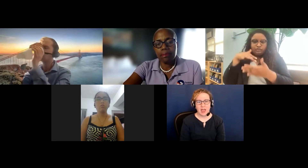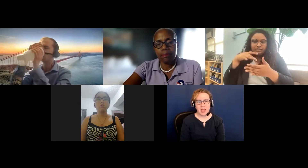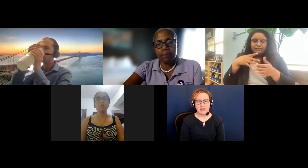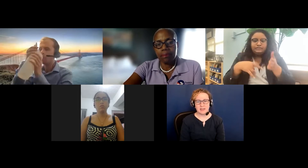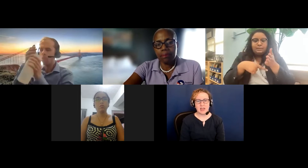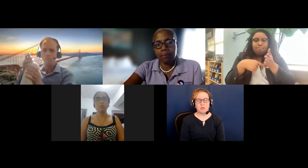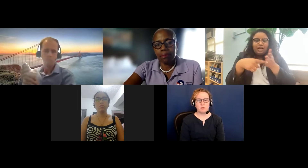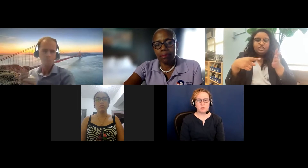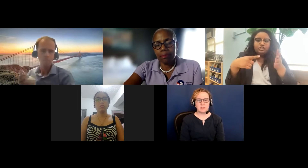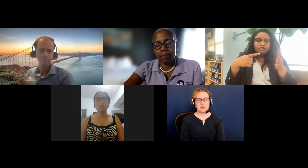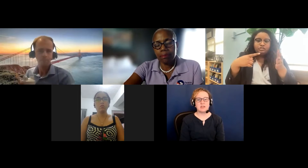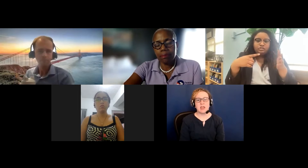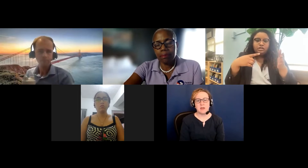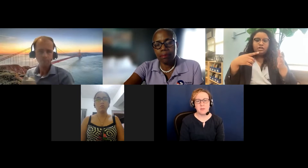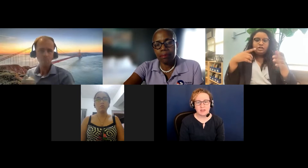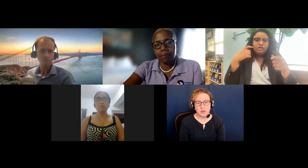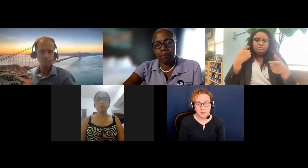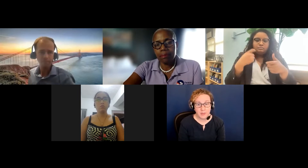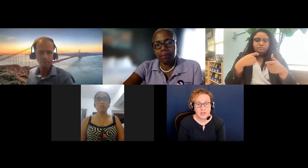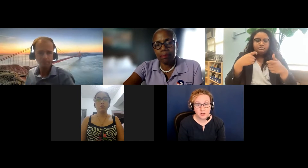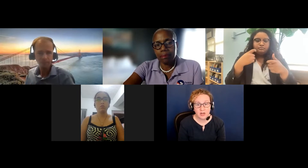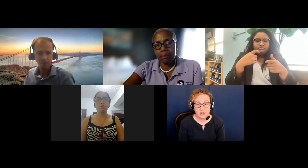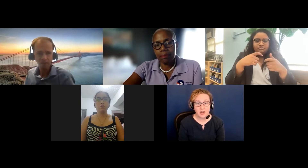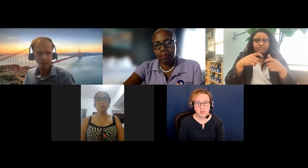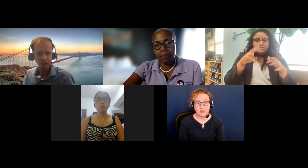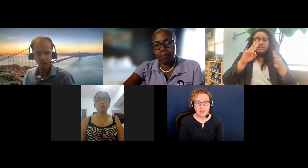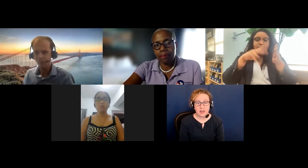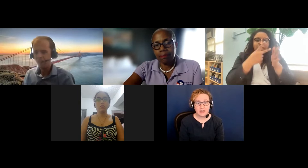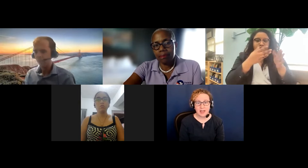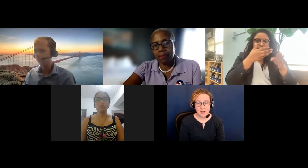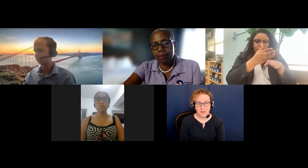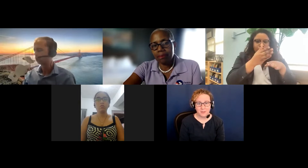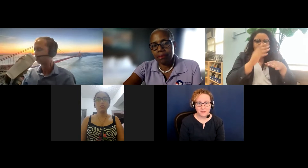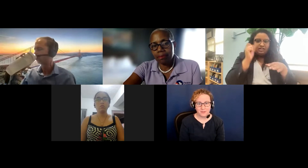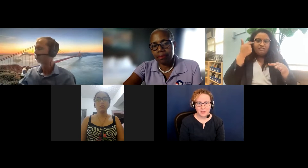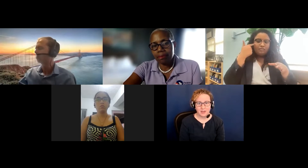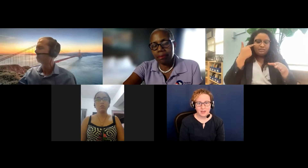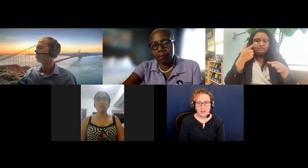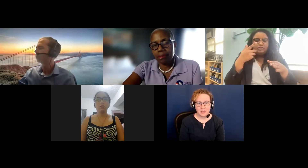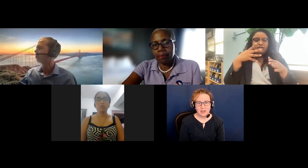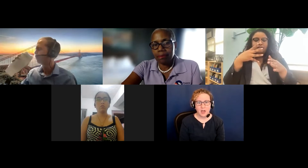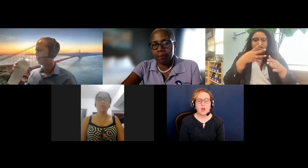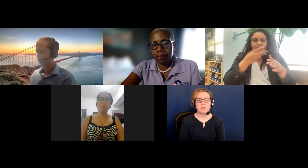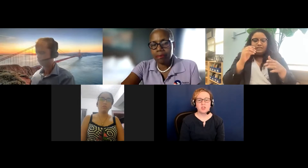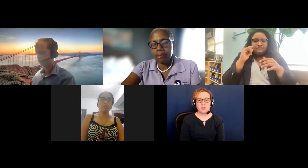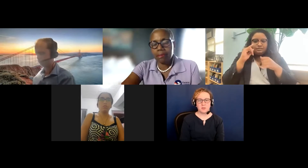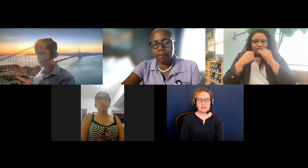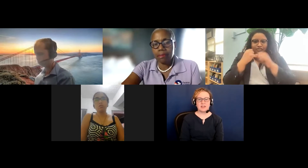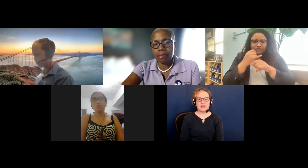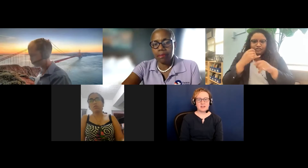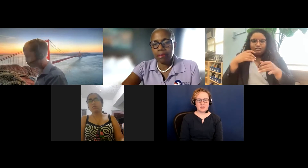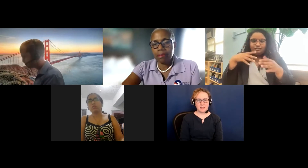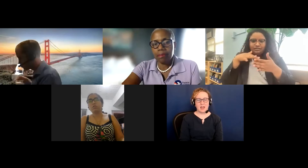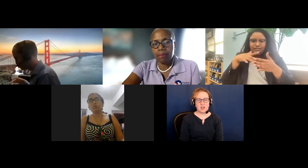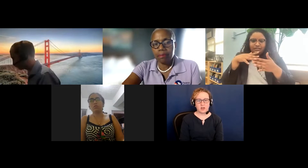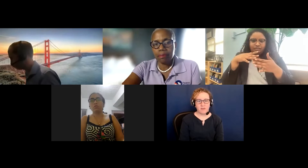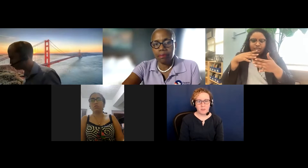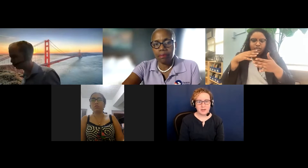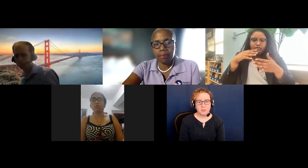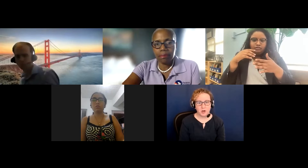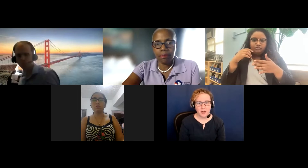and I did a major in international studies - or a second year government program.